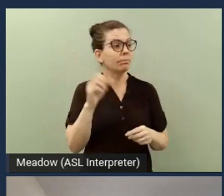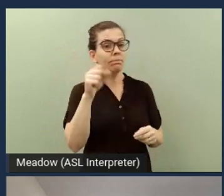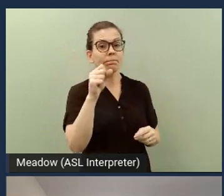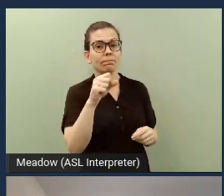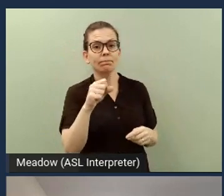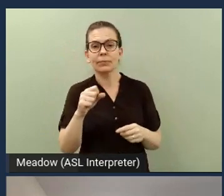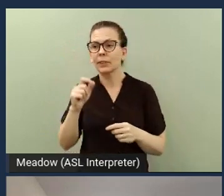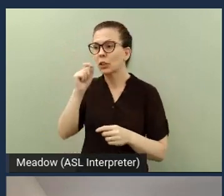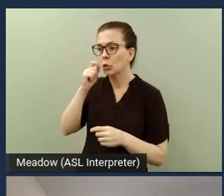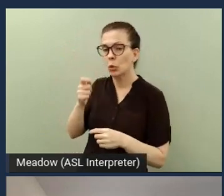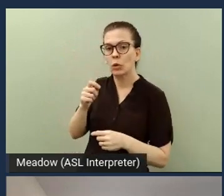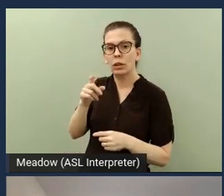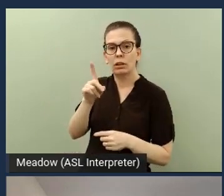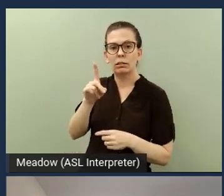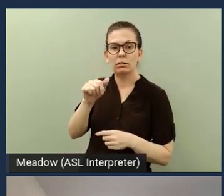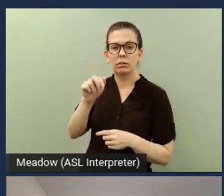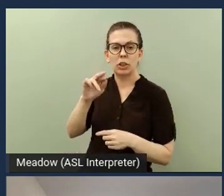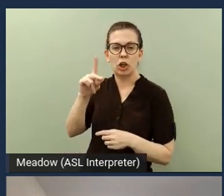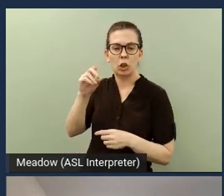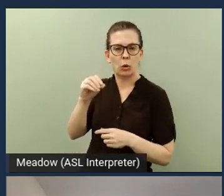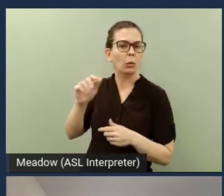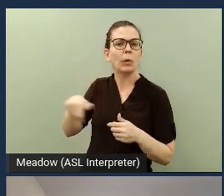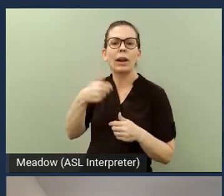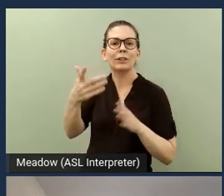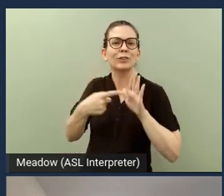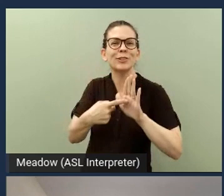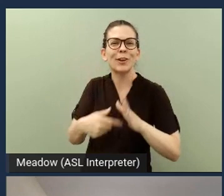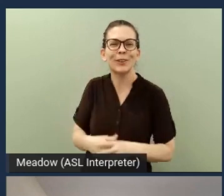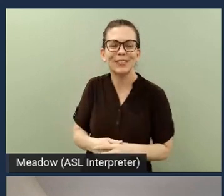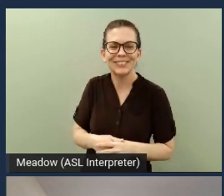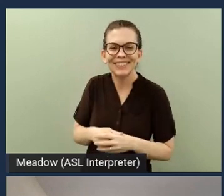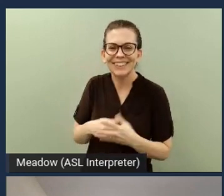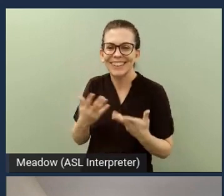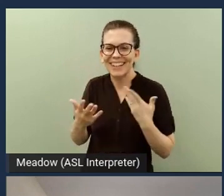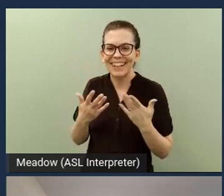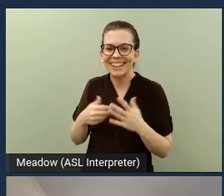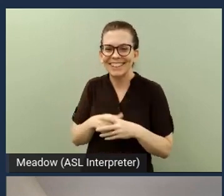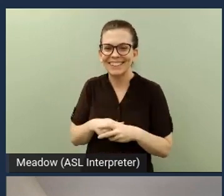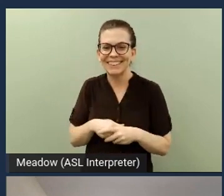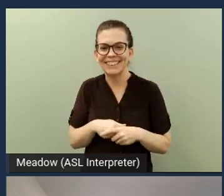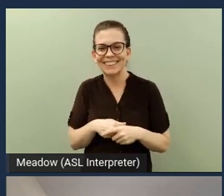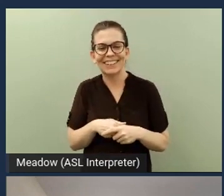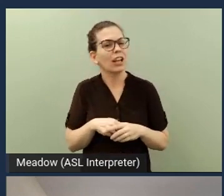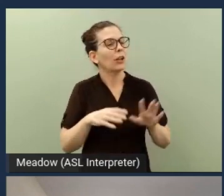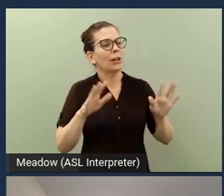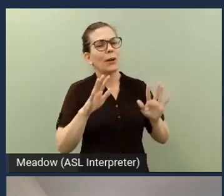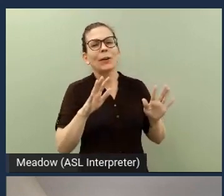Cool, so what else do you have to show us? Is, or are we done? No, so the other thing